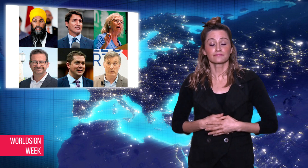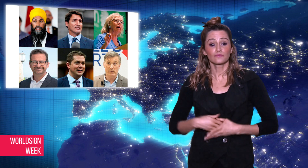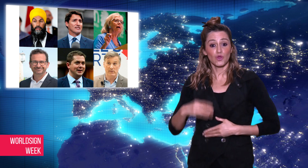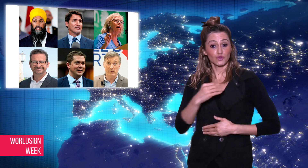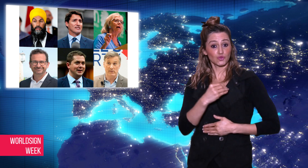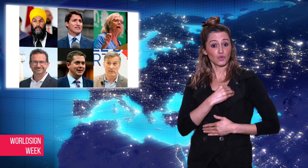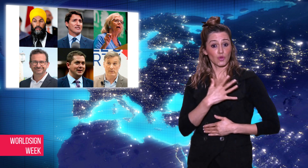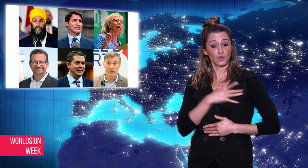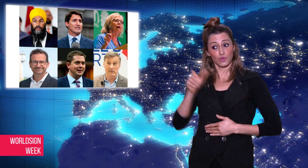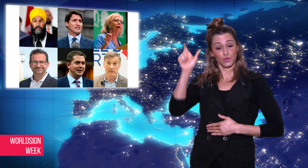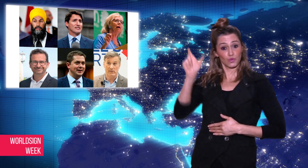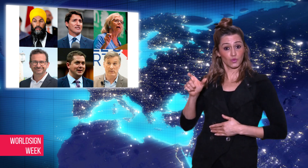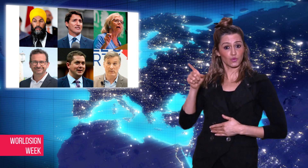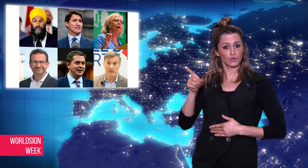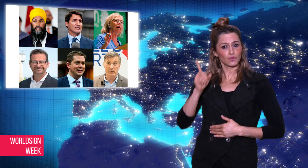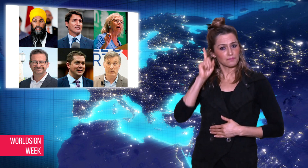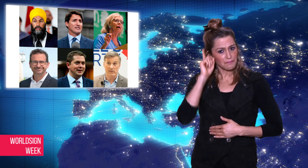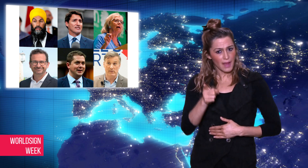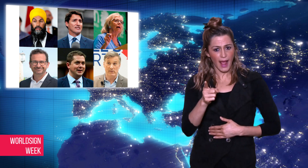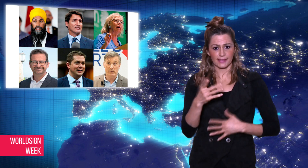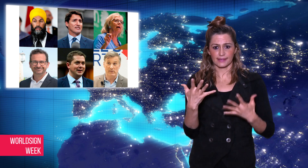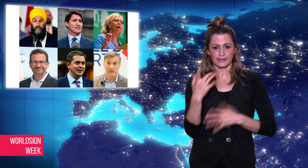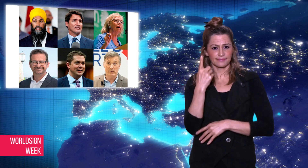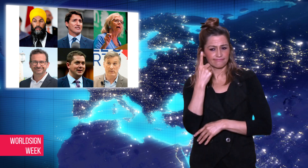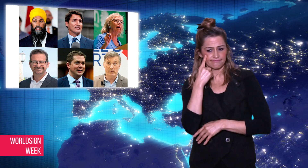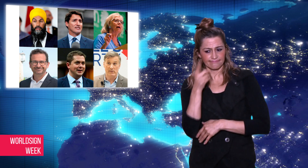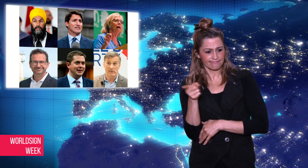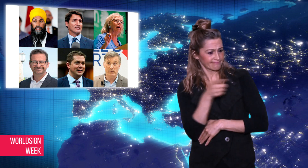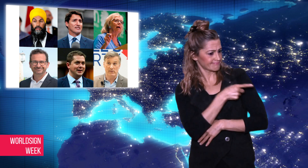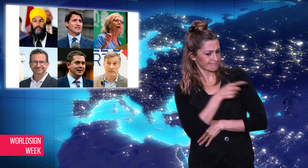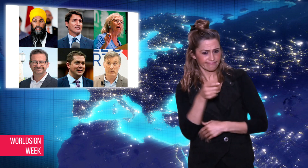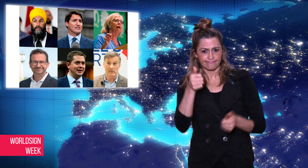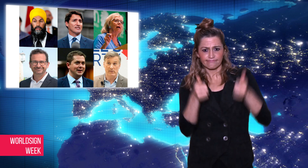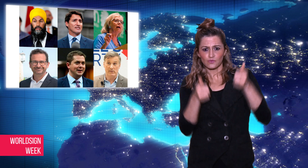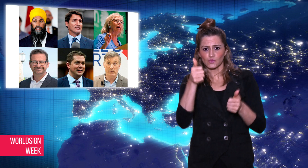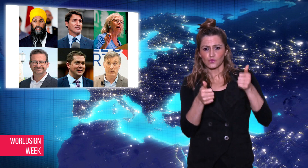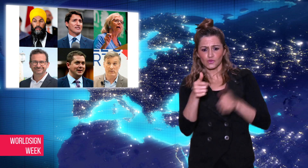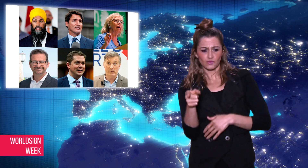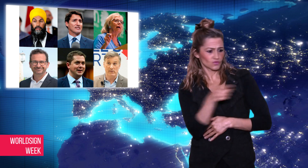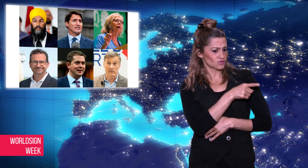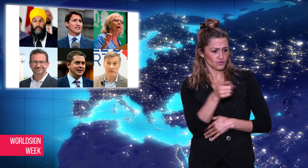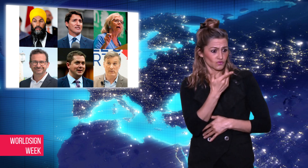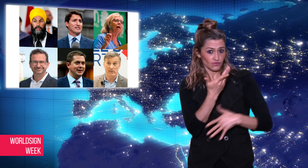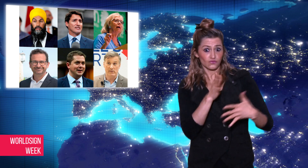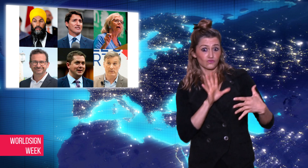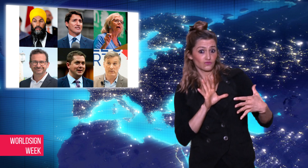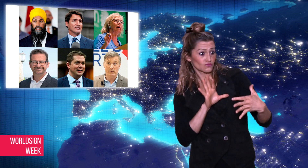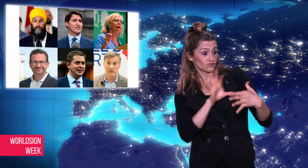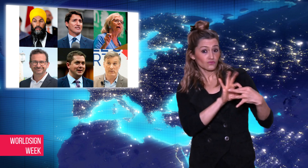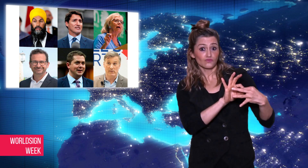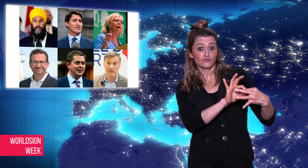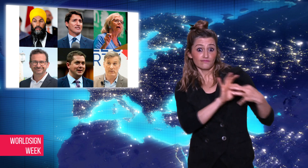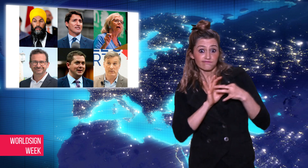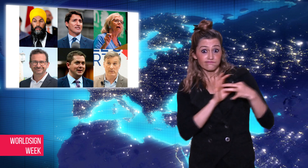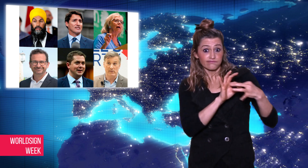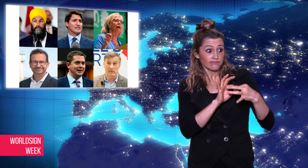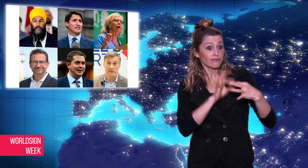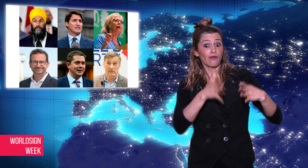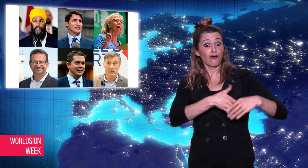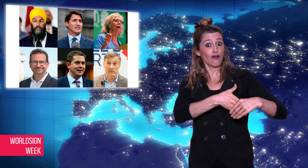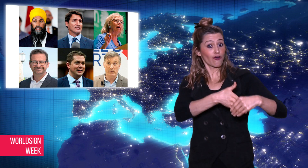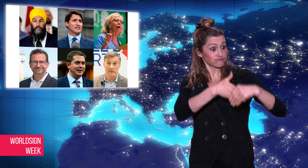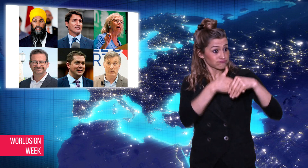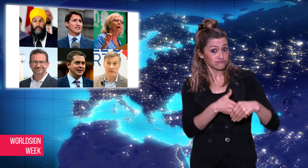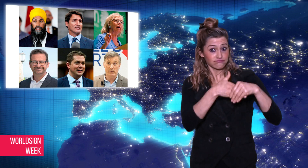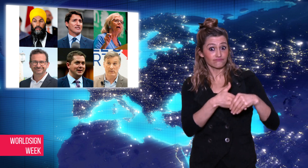government. Trudeau must reach an agreement with